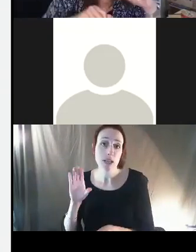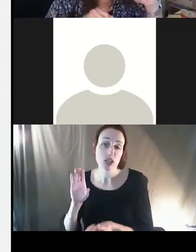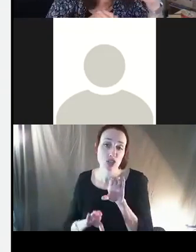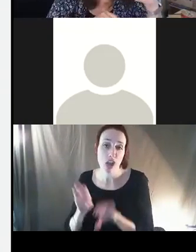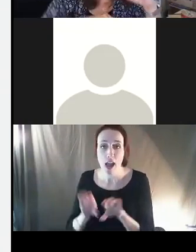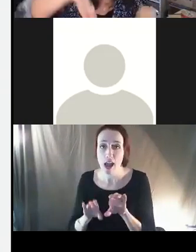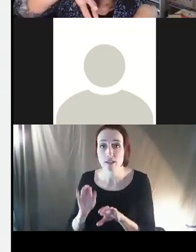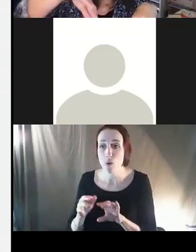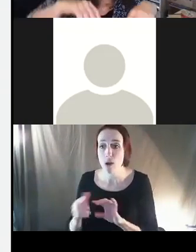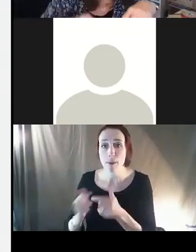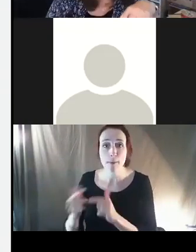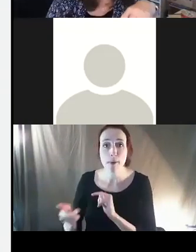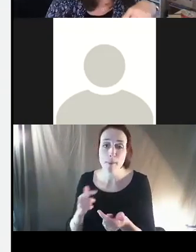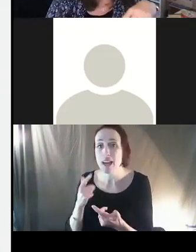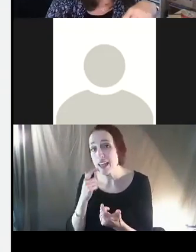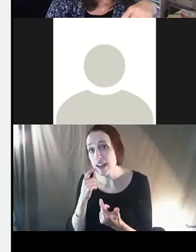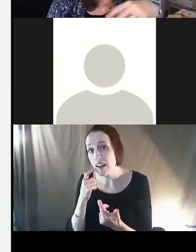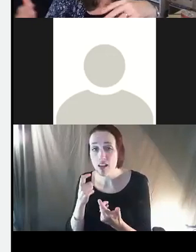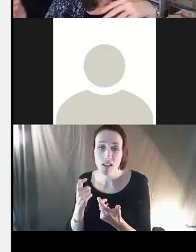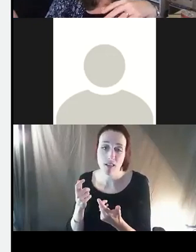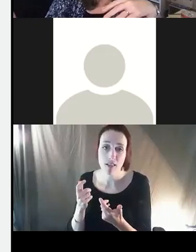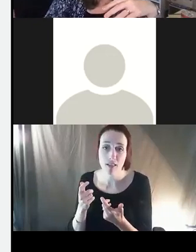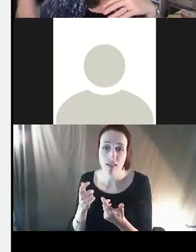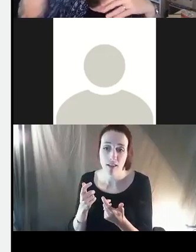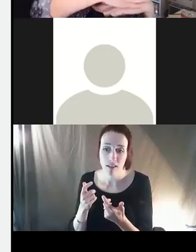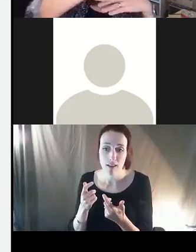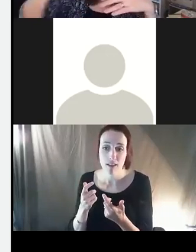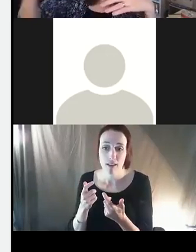or giggles, their screen reader speaks over the